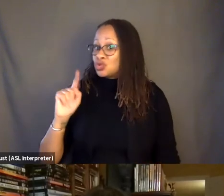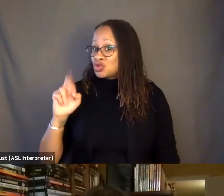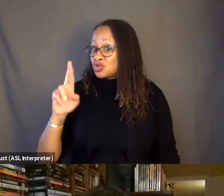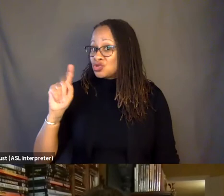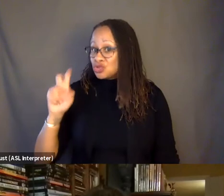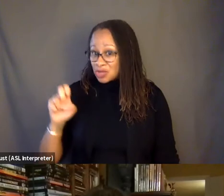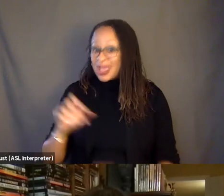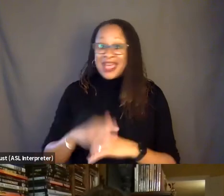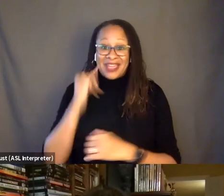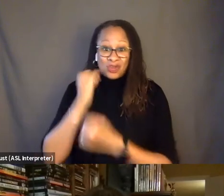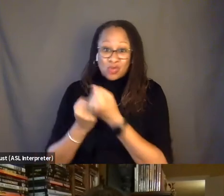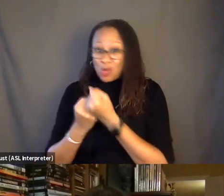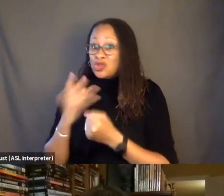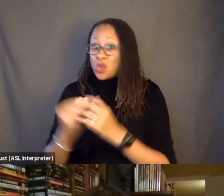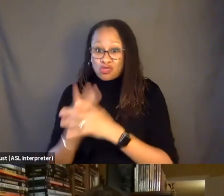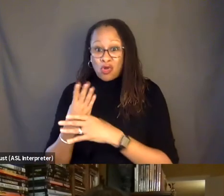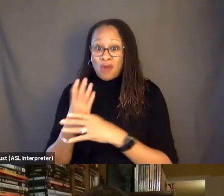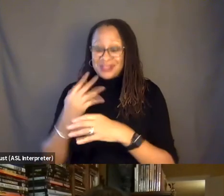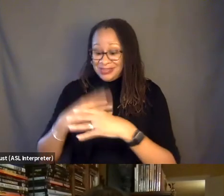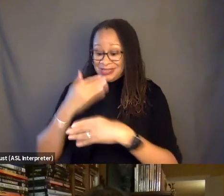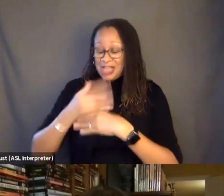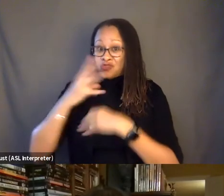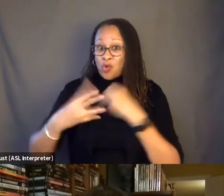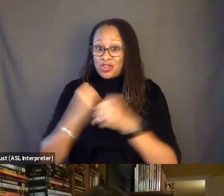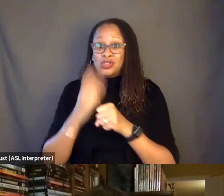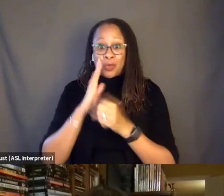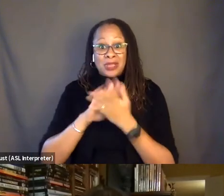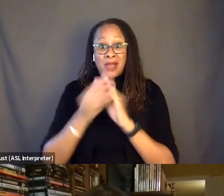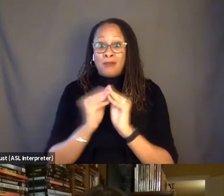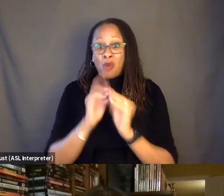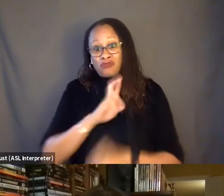over four years, you move further right. If you're anti-Duterte, you move further left.